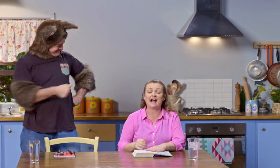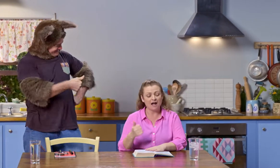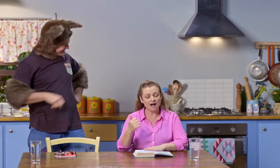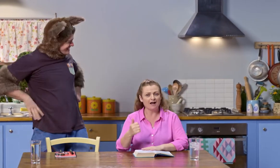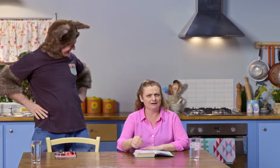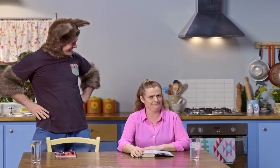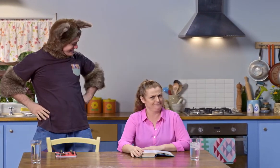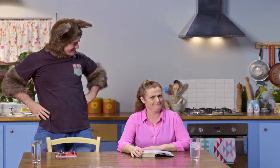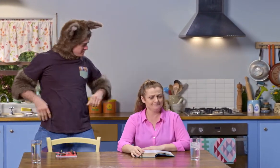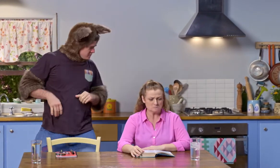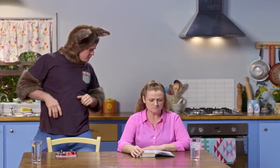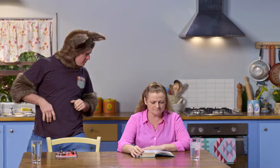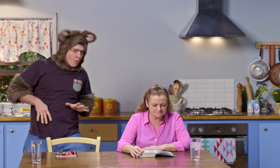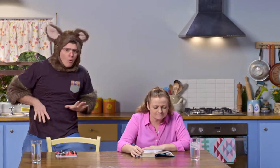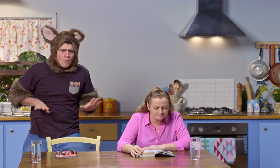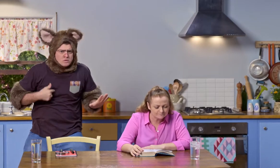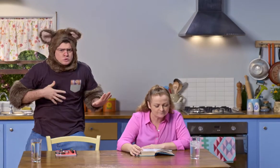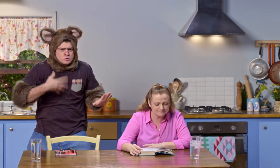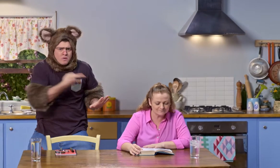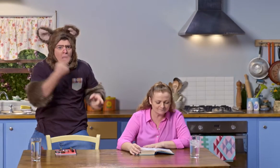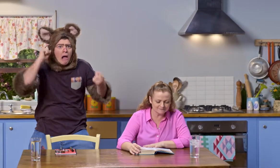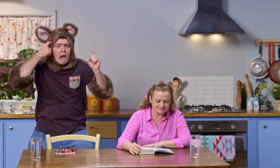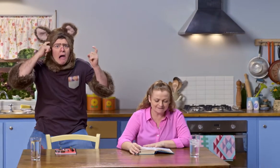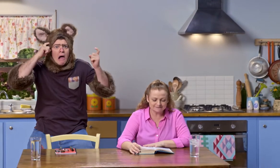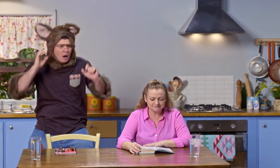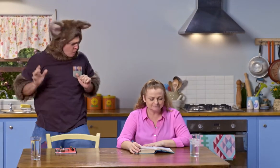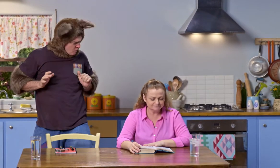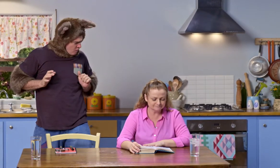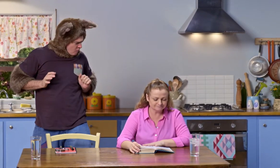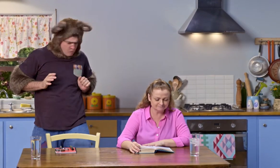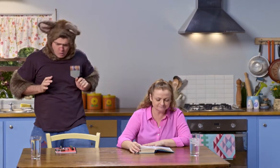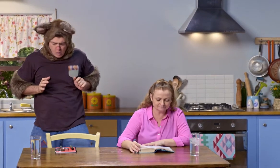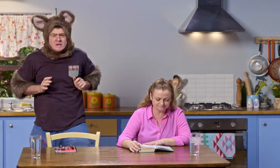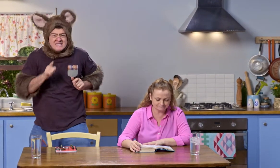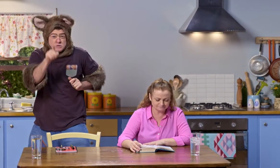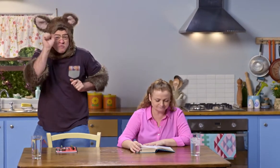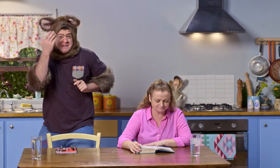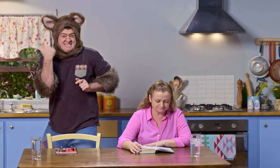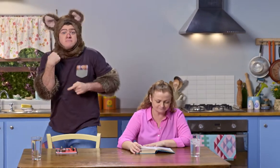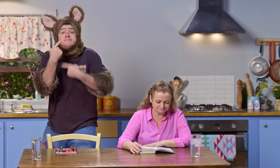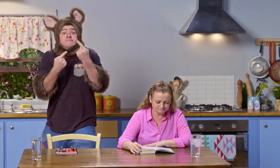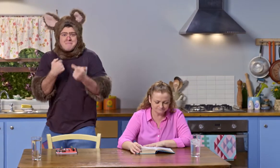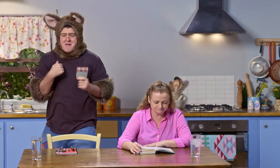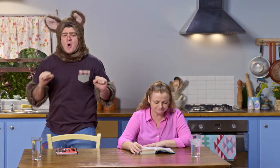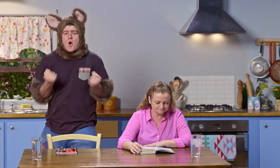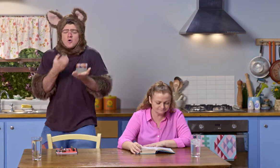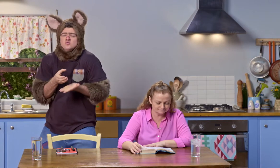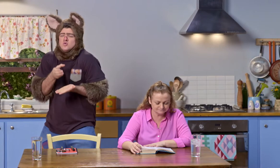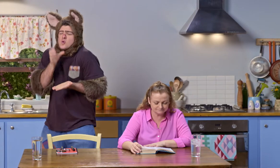Oh, OK. Hmm. I don't want to worry Sally. Remember when I told you that I put some ice in my nice, cold drink?